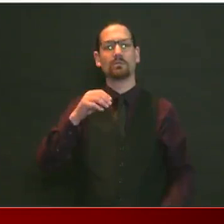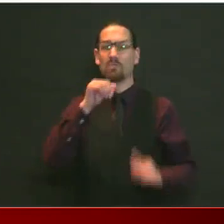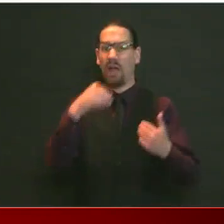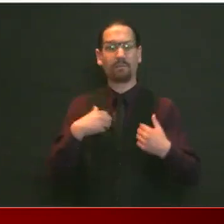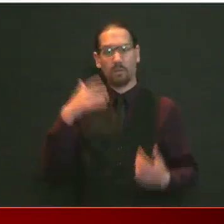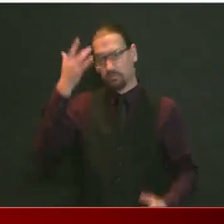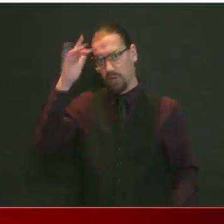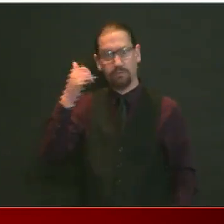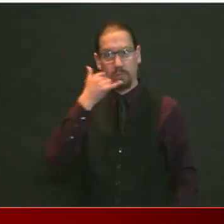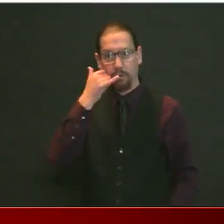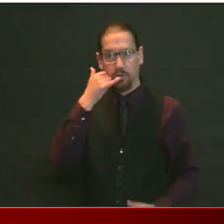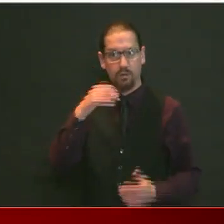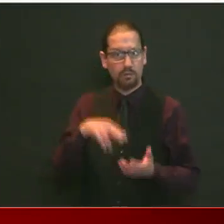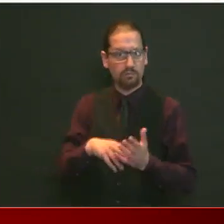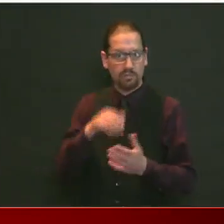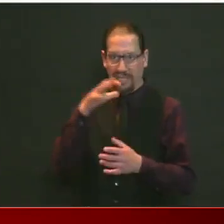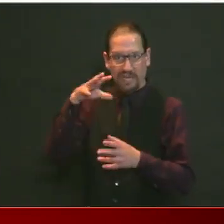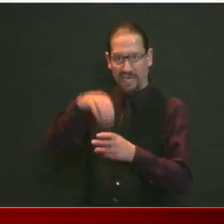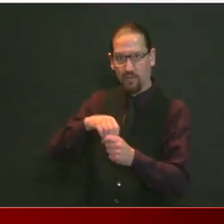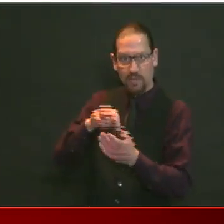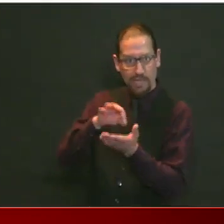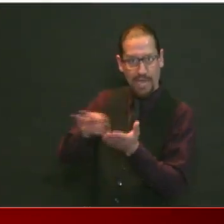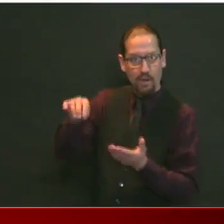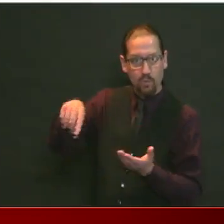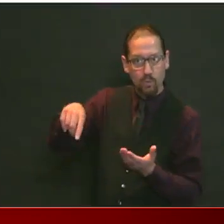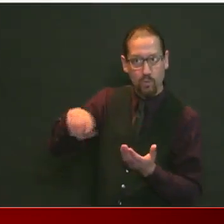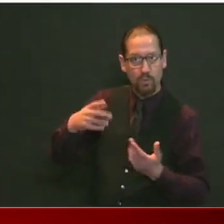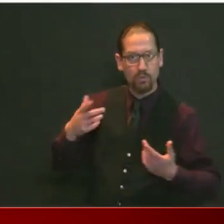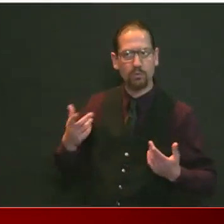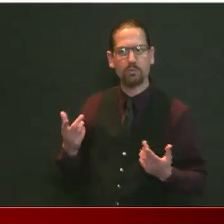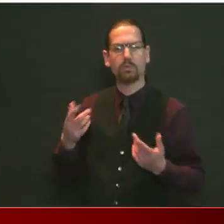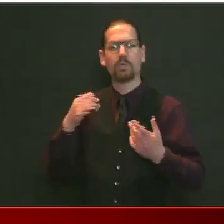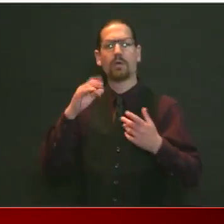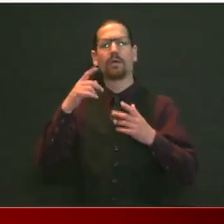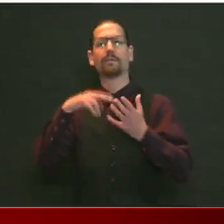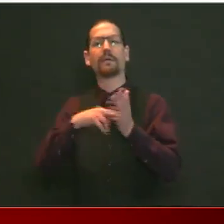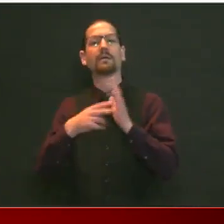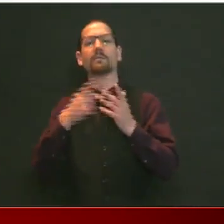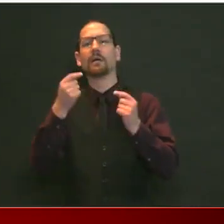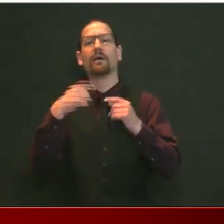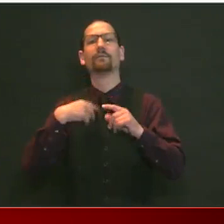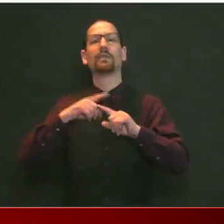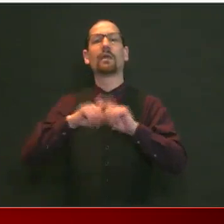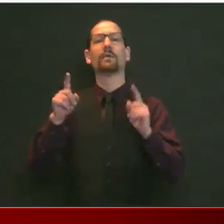WITH SMARTPHONES. IS THERE GOING TO BE ANY CONCERN ABOUT